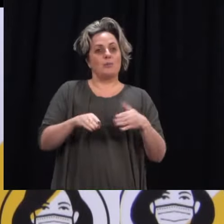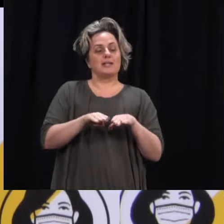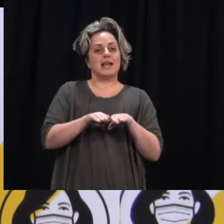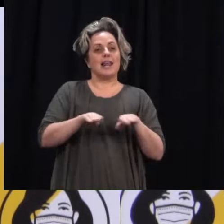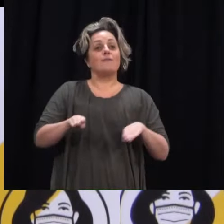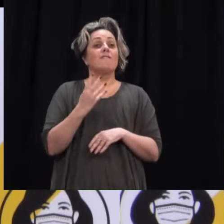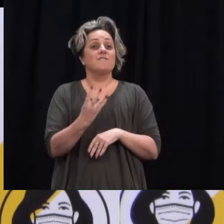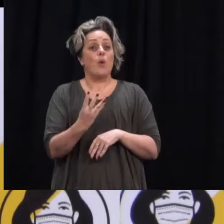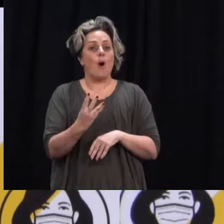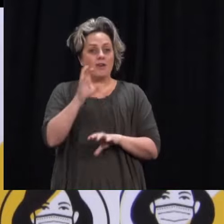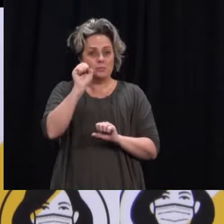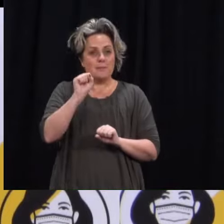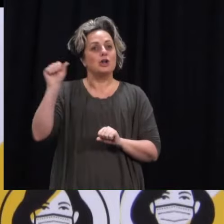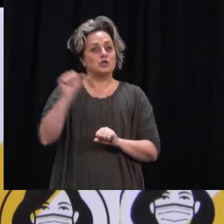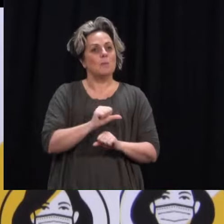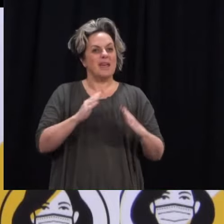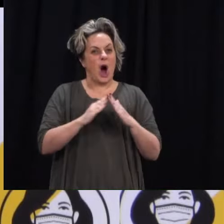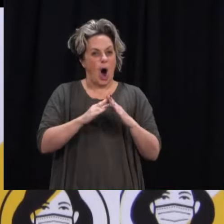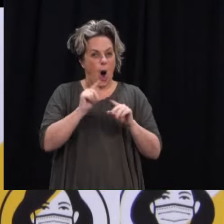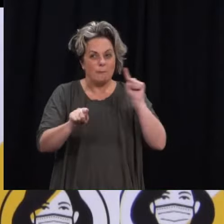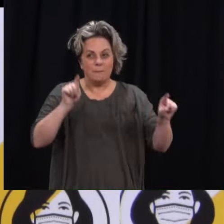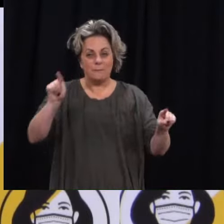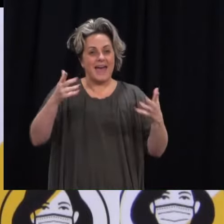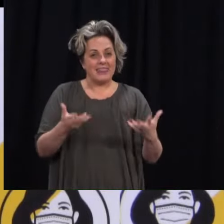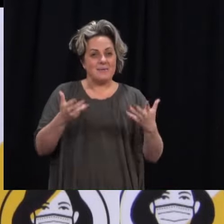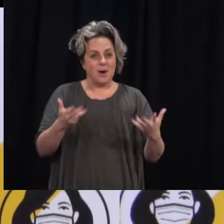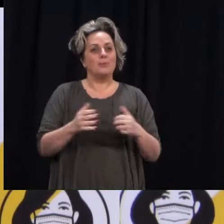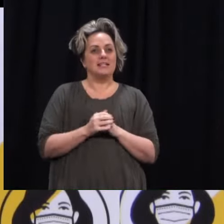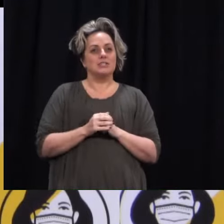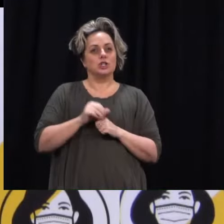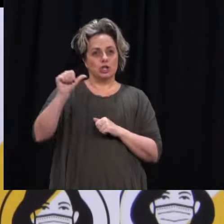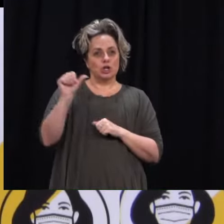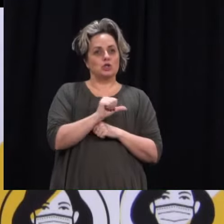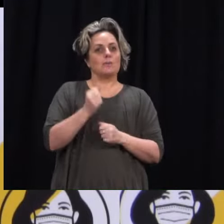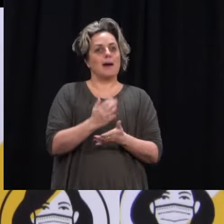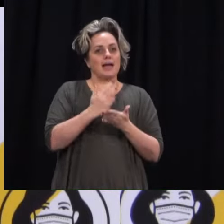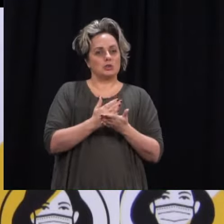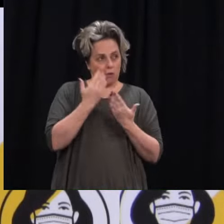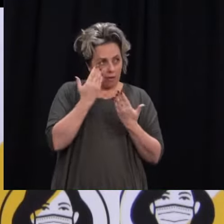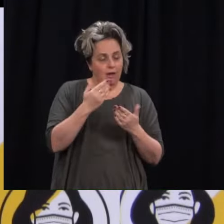got good levels of bookings, good levels of vaccination her. This is also Alert Level 4. So